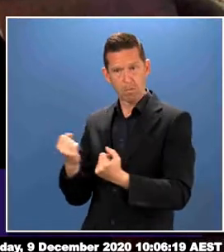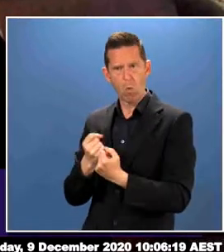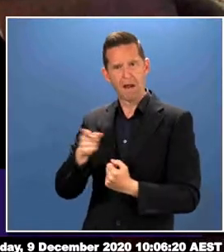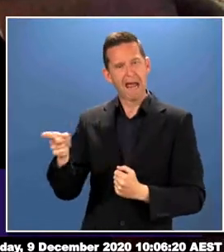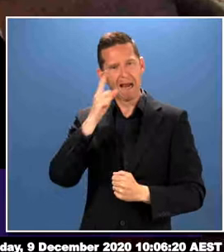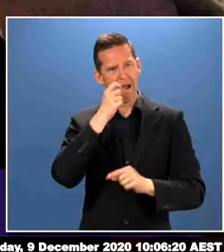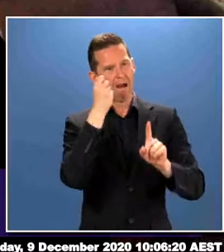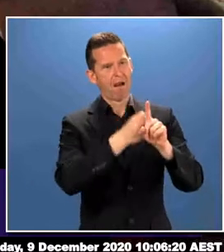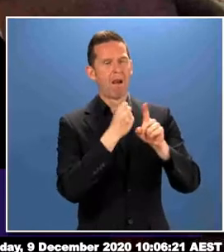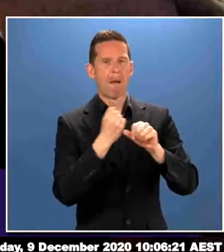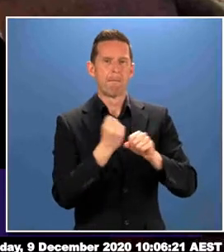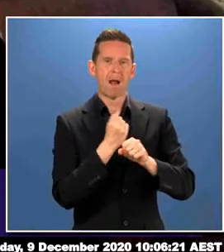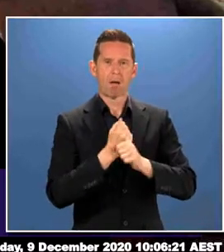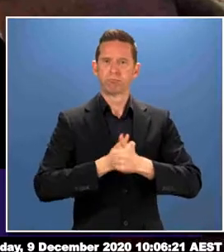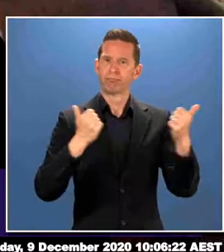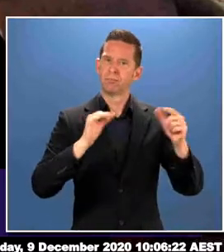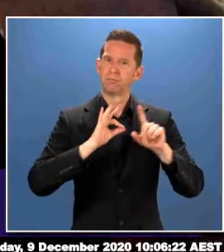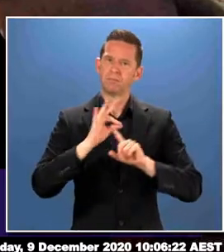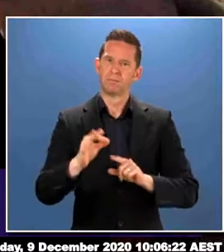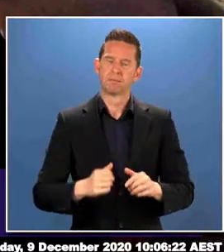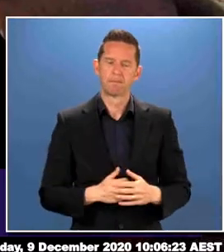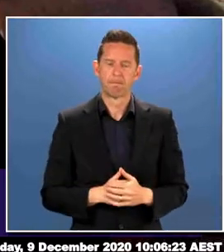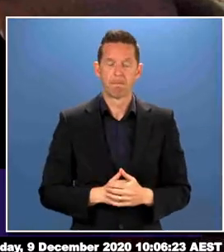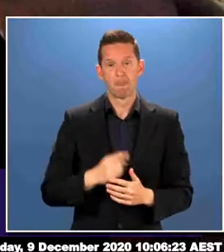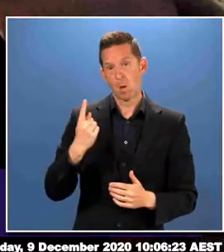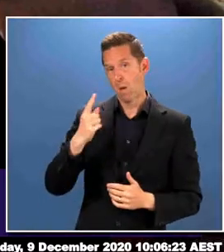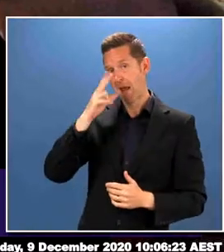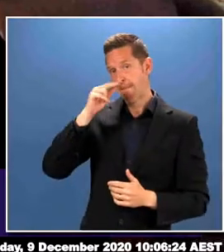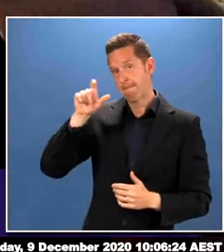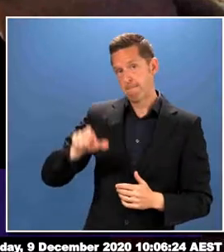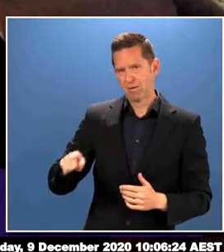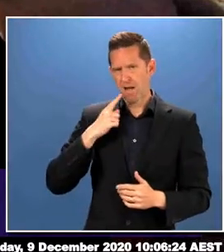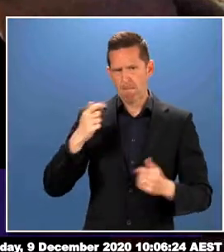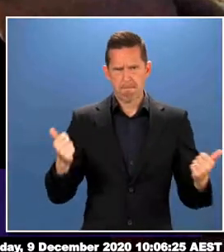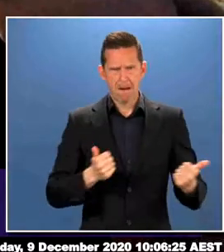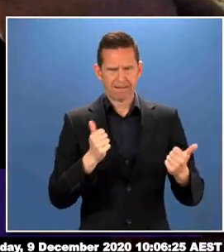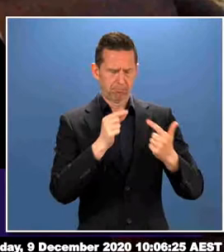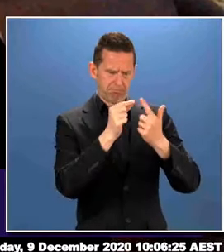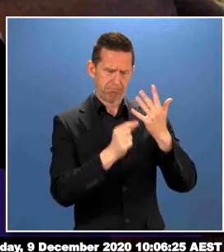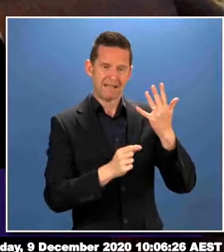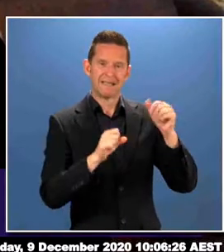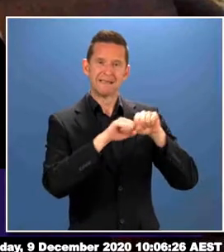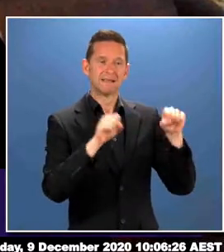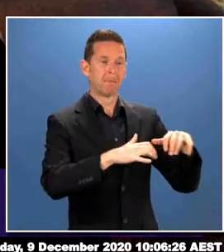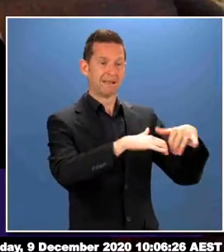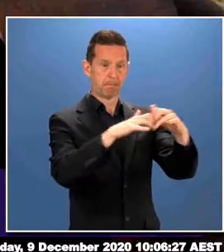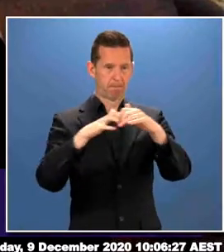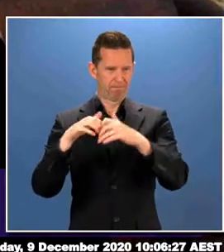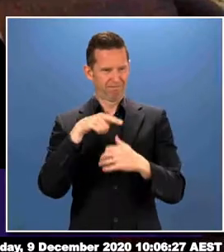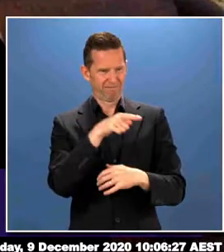So, for example, one young person said: Lots of systems were designed in a way that don't reflect young people and young people really want